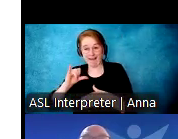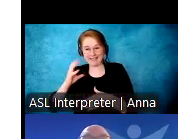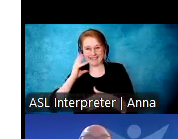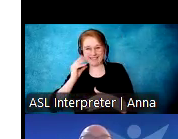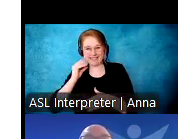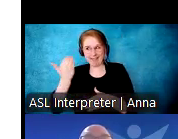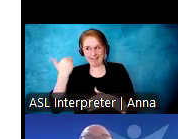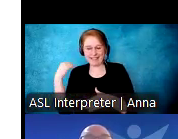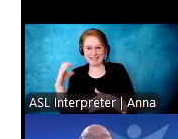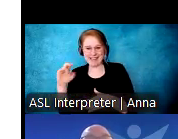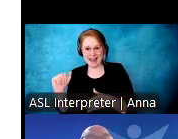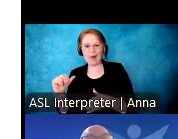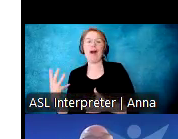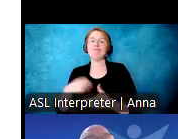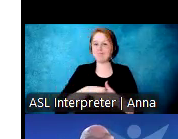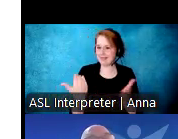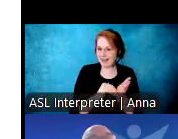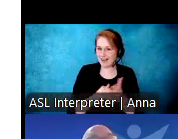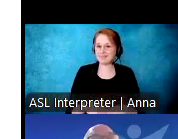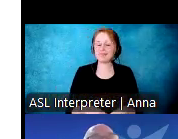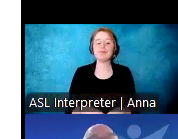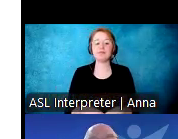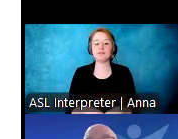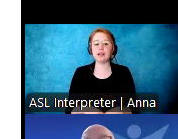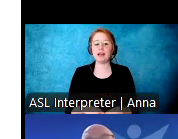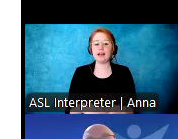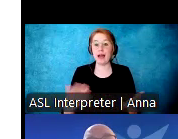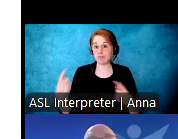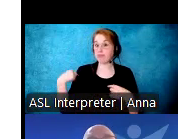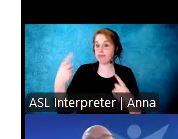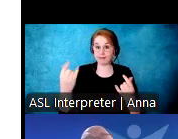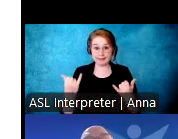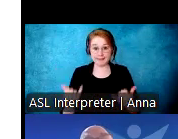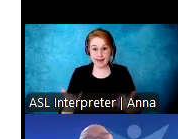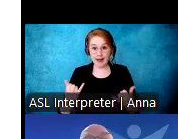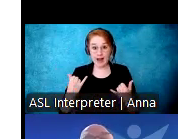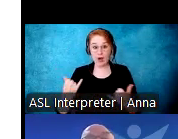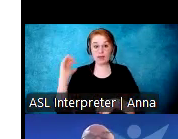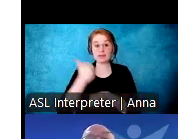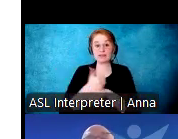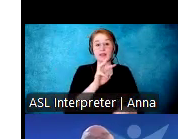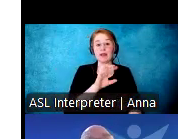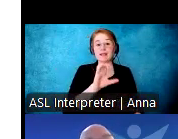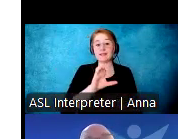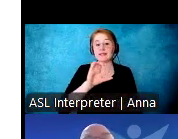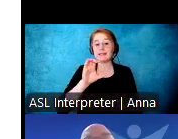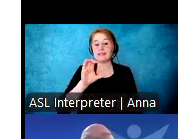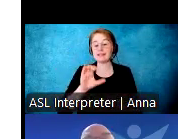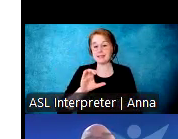and then we also, since then, have created WisCaregiver Career, really an umbrella